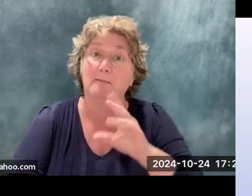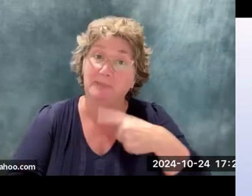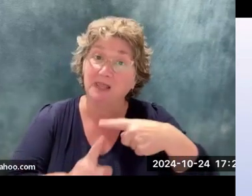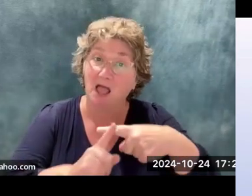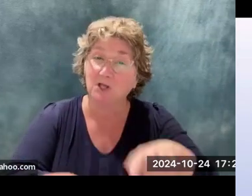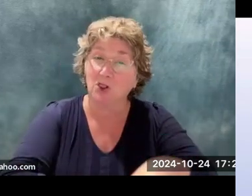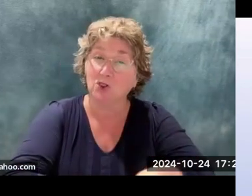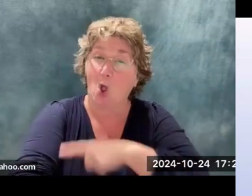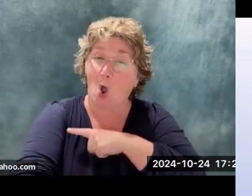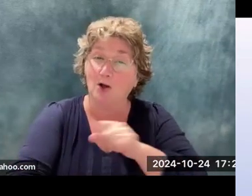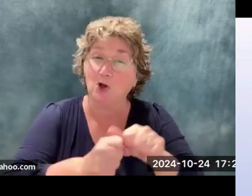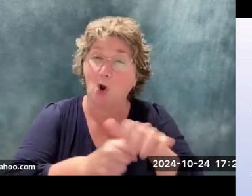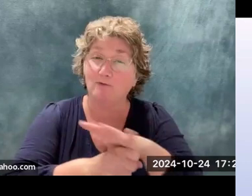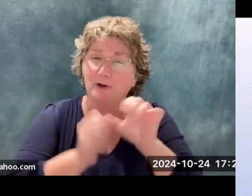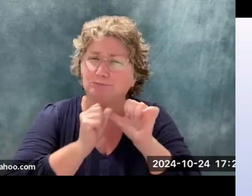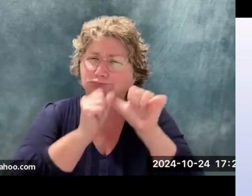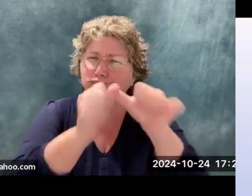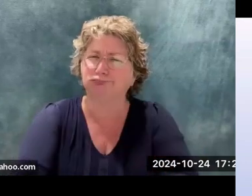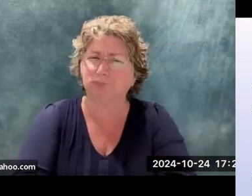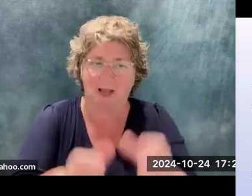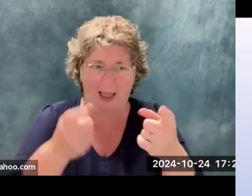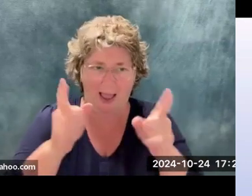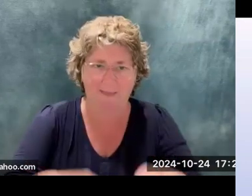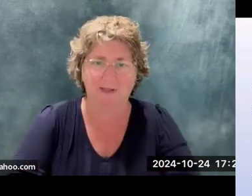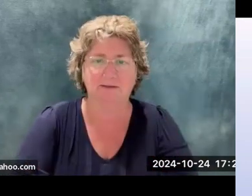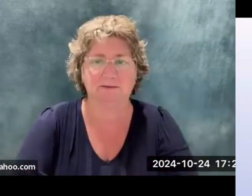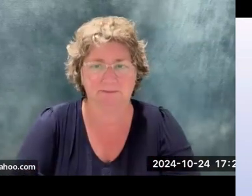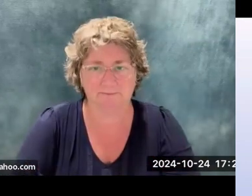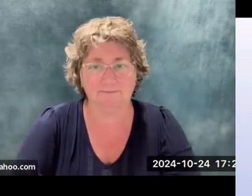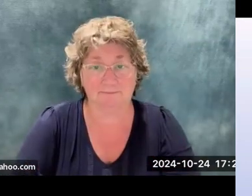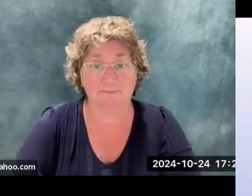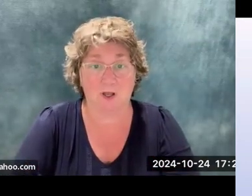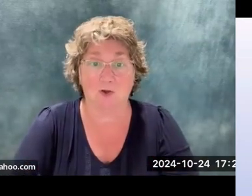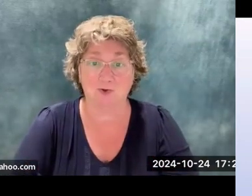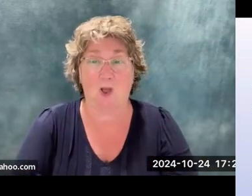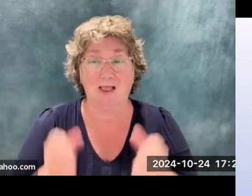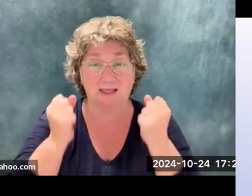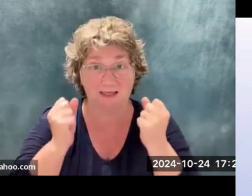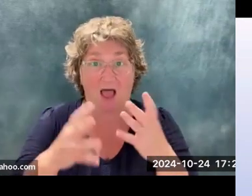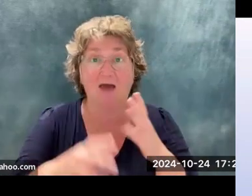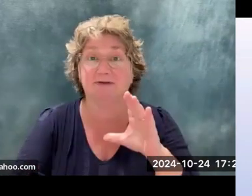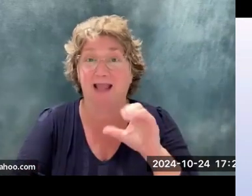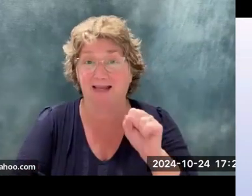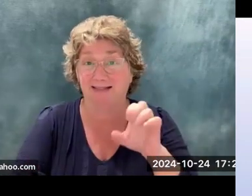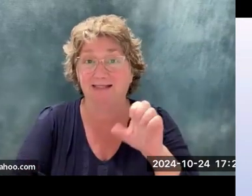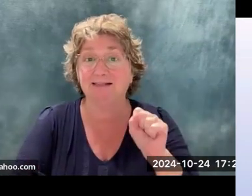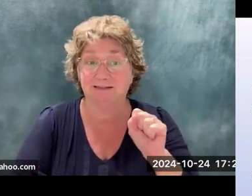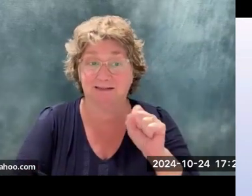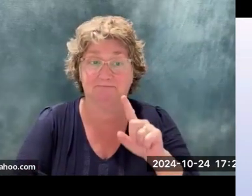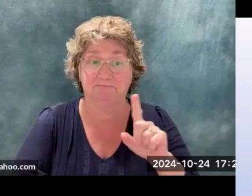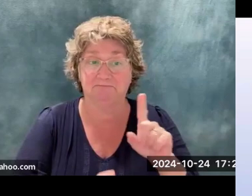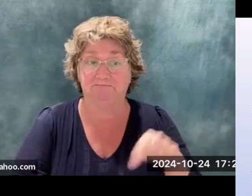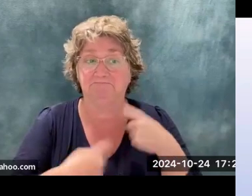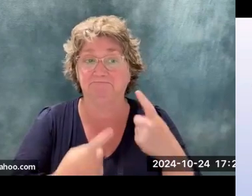September 24. So there's a risk to vulnerable children like immunosuppressed children or unvaccinated children.